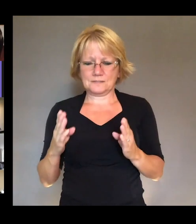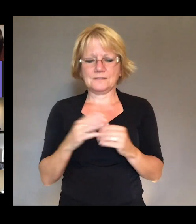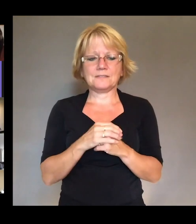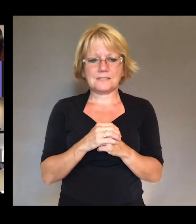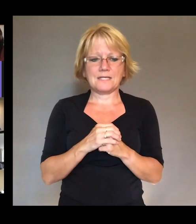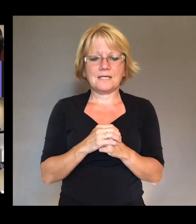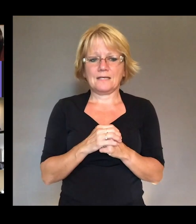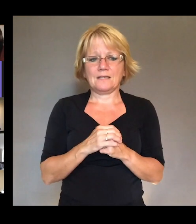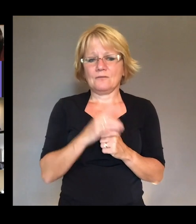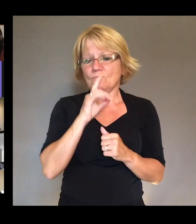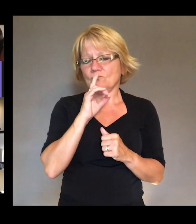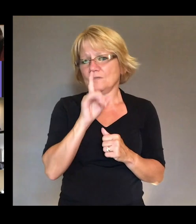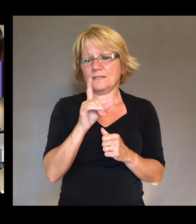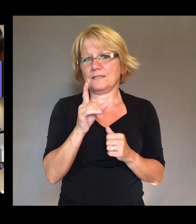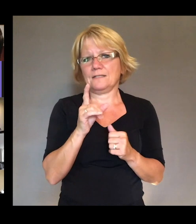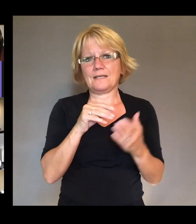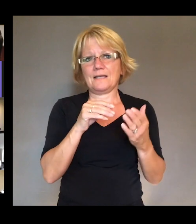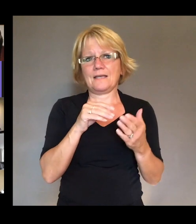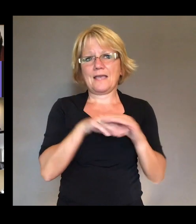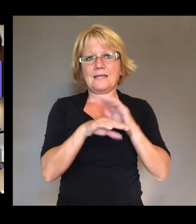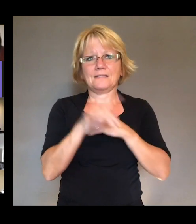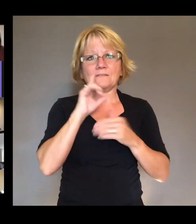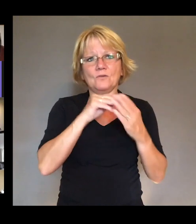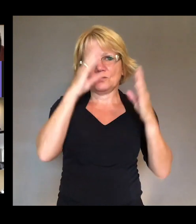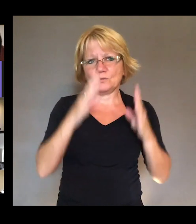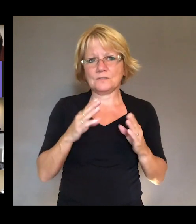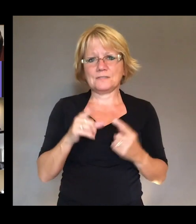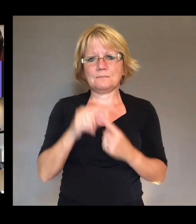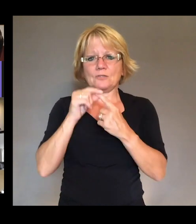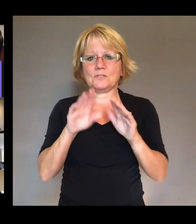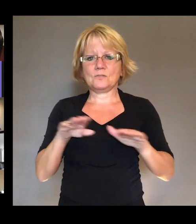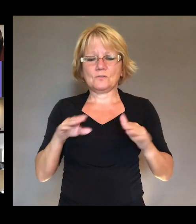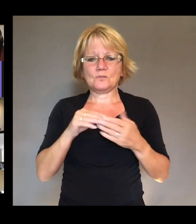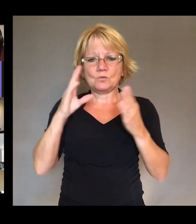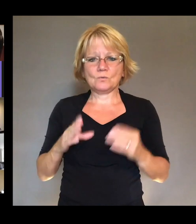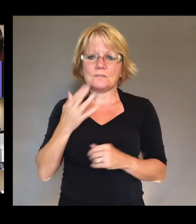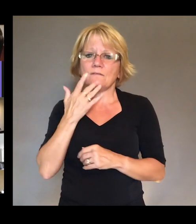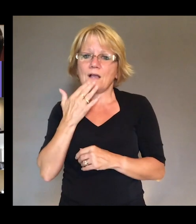And I think access for students, period, especially students of color have changed in many ways